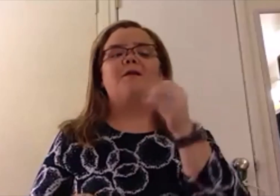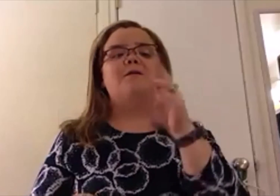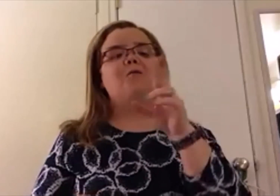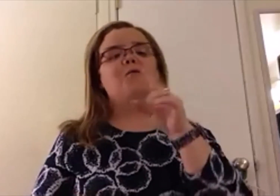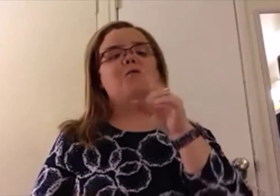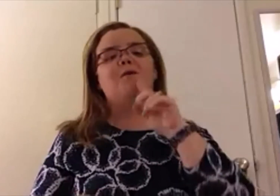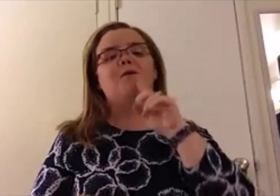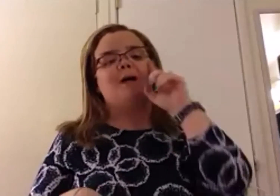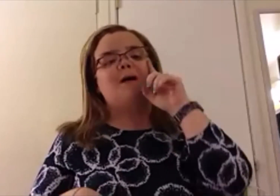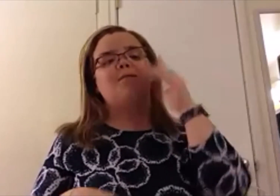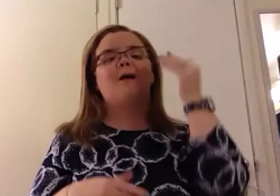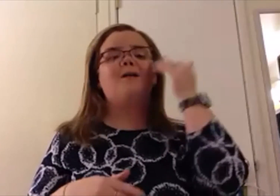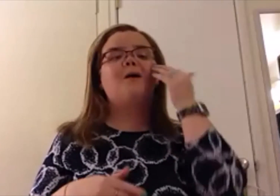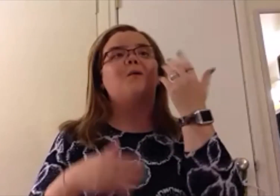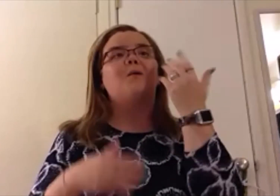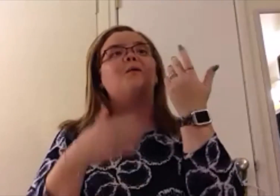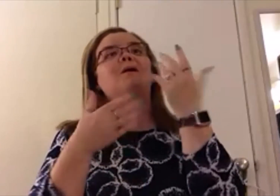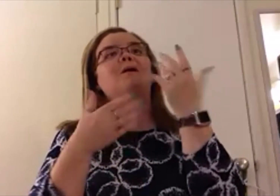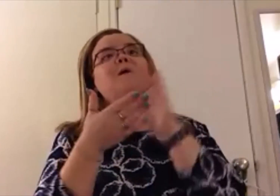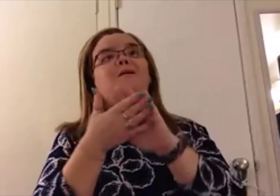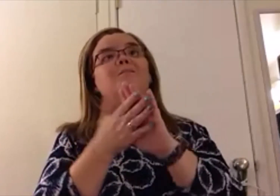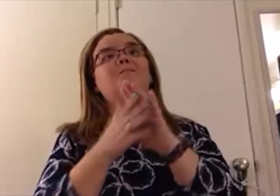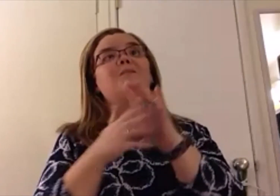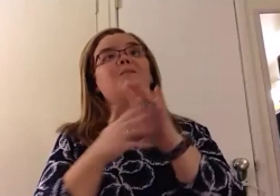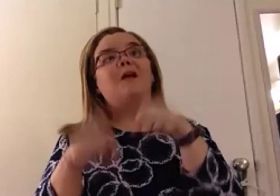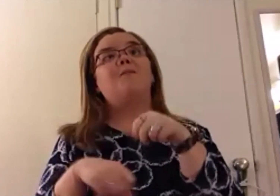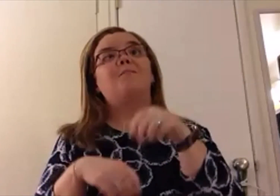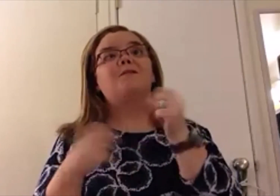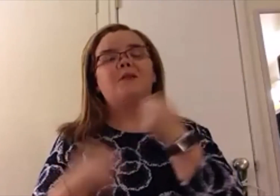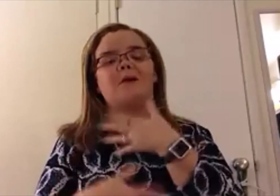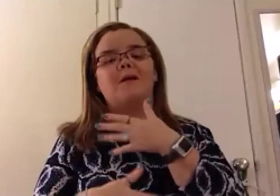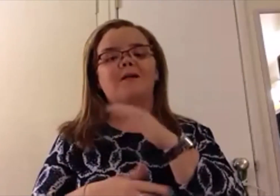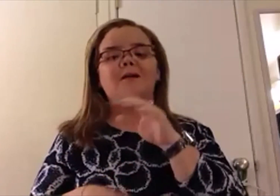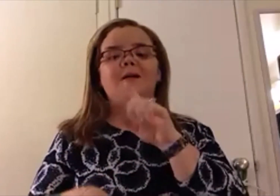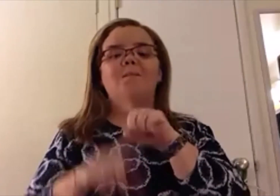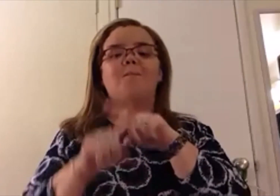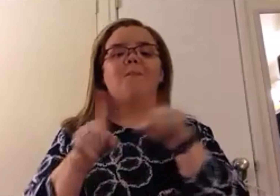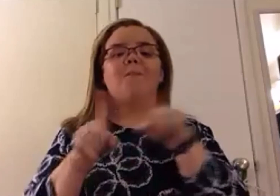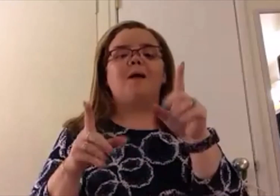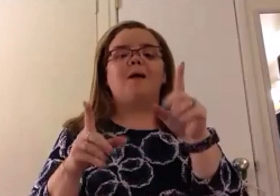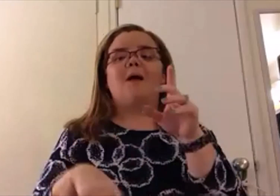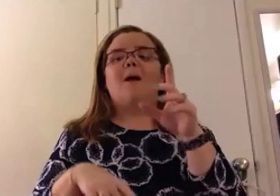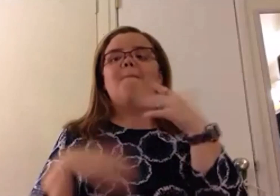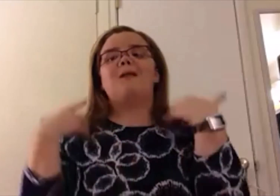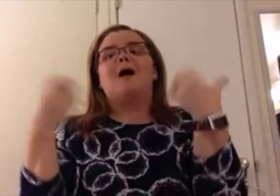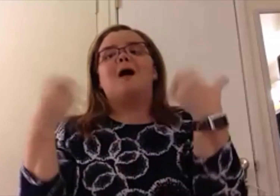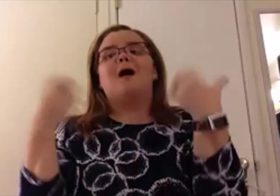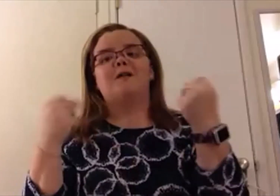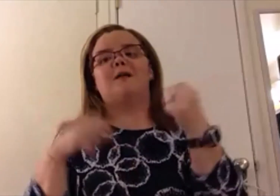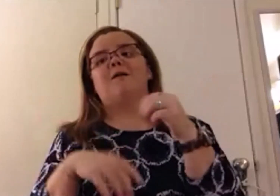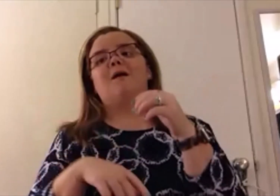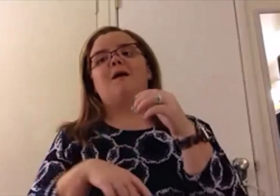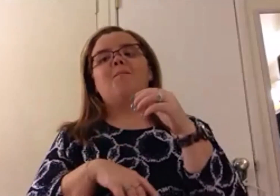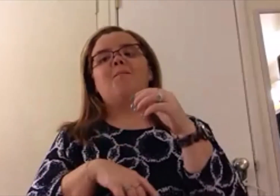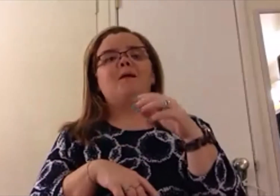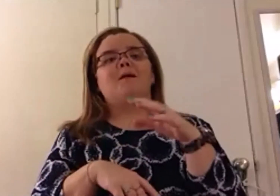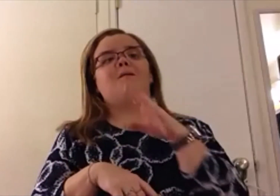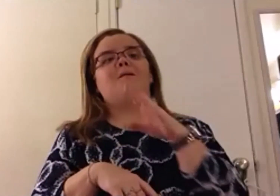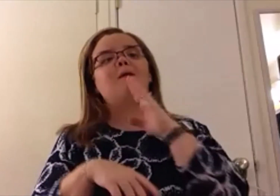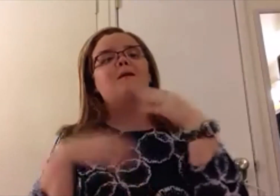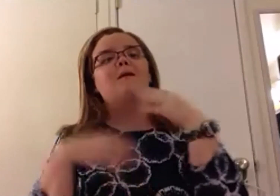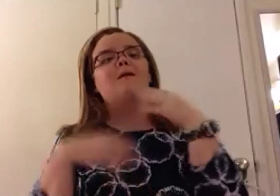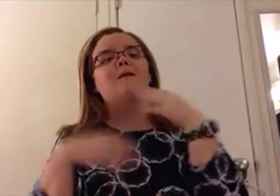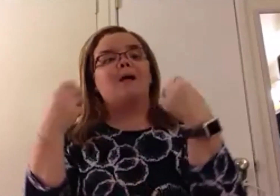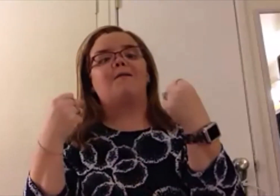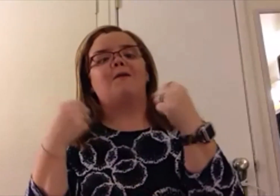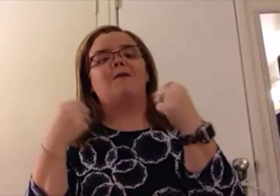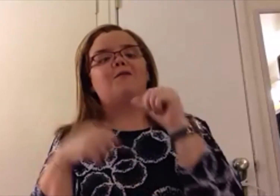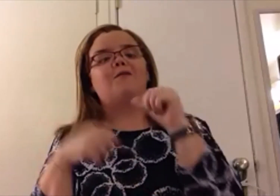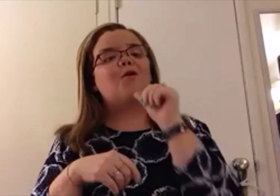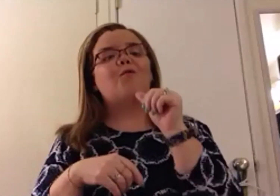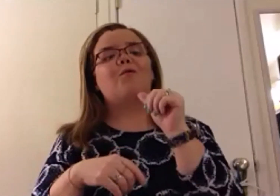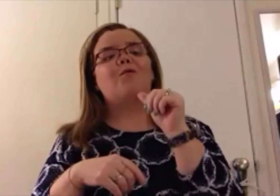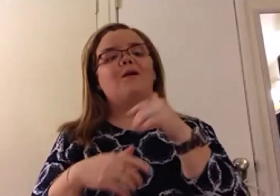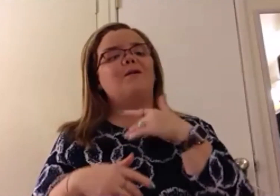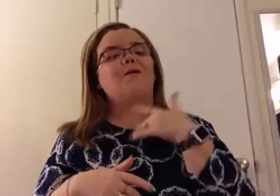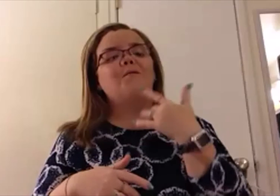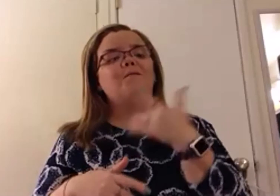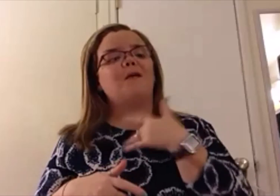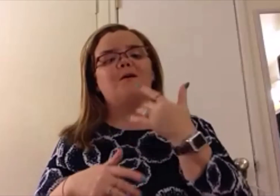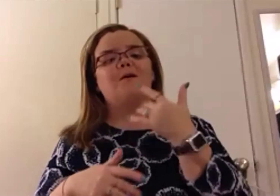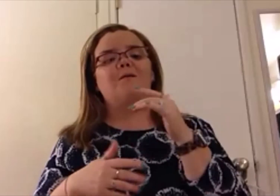or deaf i know it can it can be scary but be confident be be brave and don't don't feel